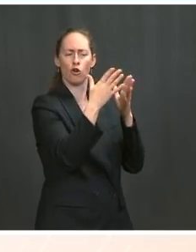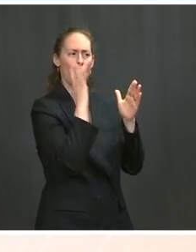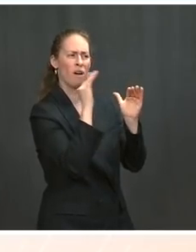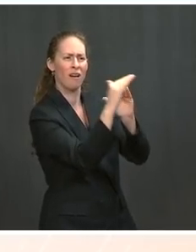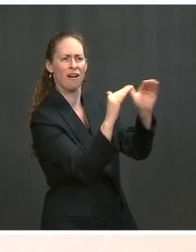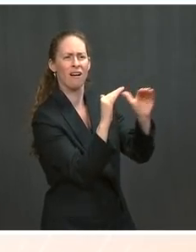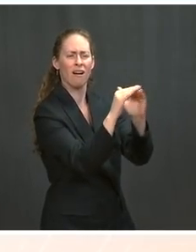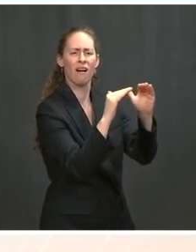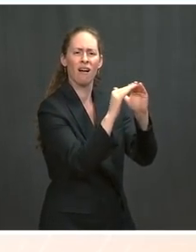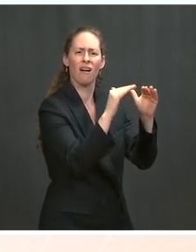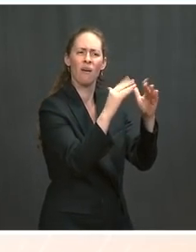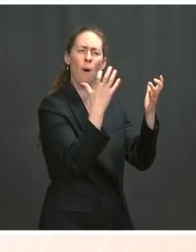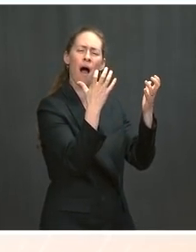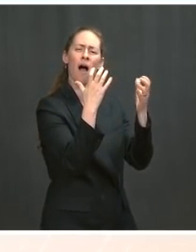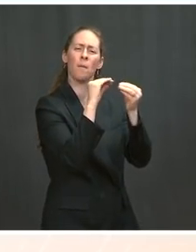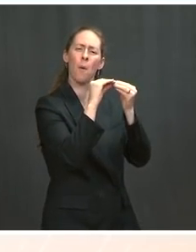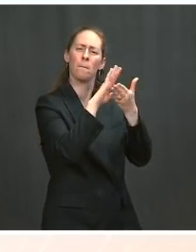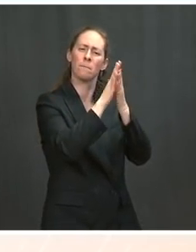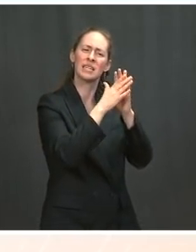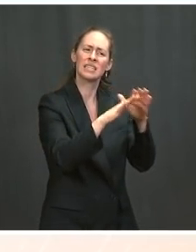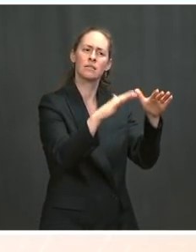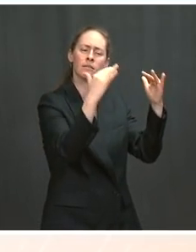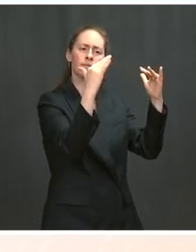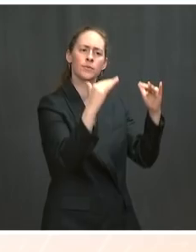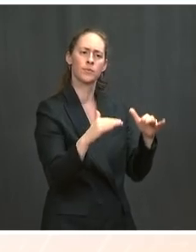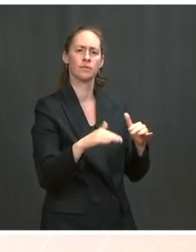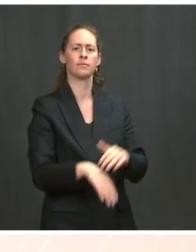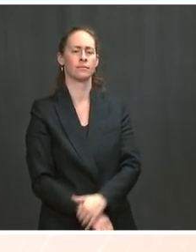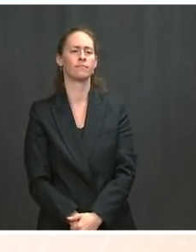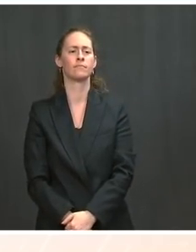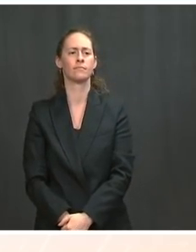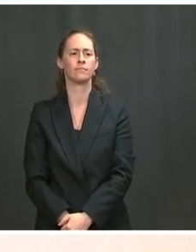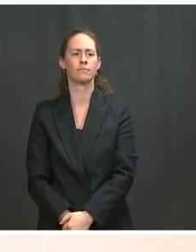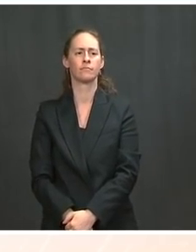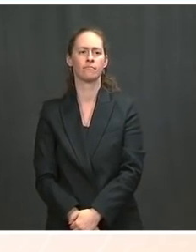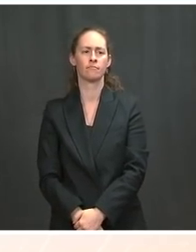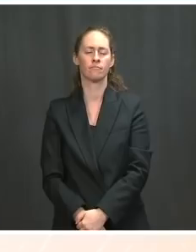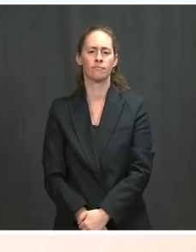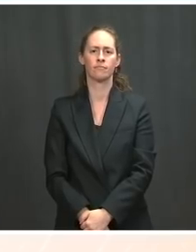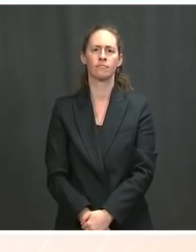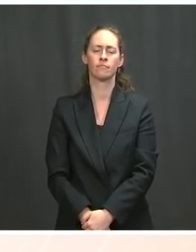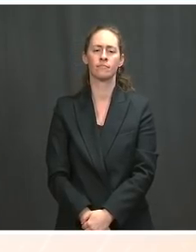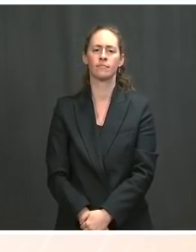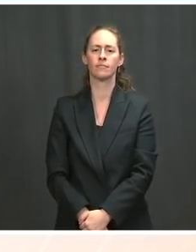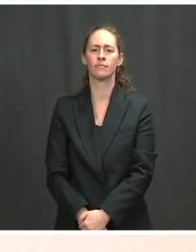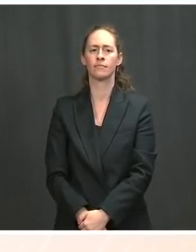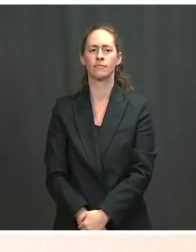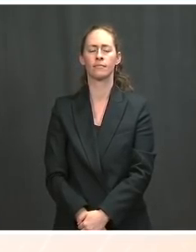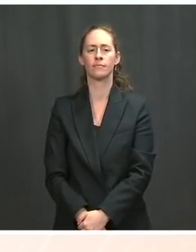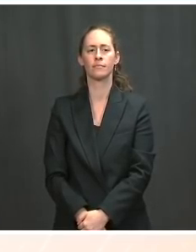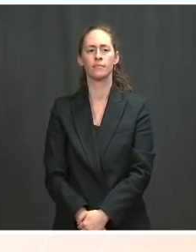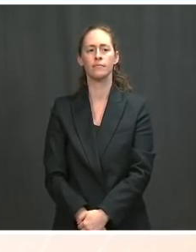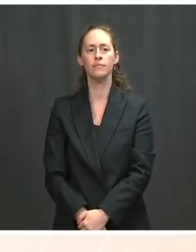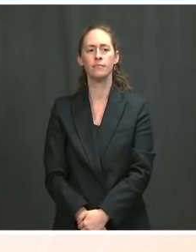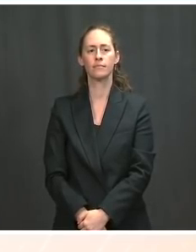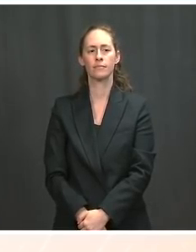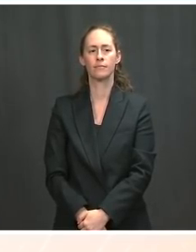and continue to look to them to play a role moving forward. The Press: And then just two quick ones on the economy. Senator Mitch McConnell said that, based on the meeting yesterday,